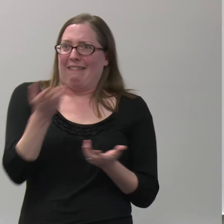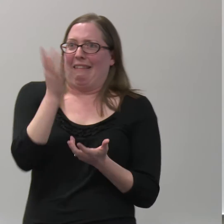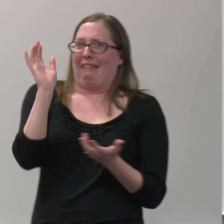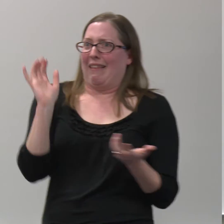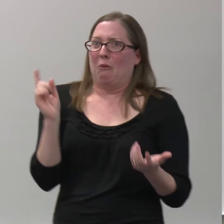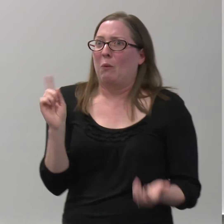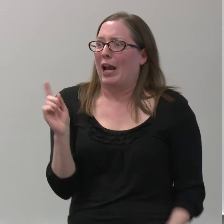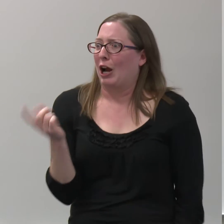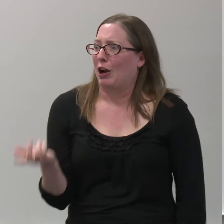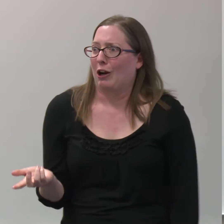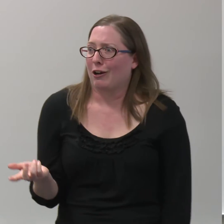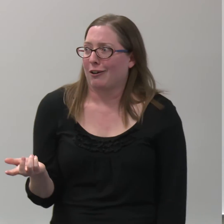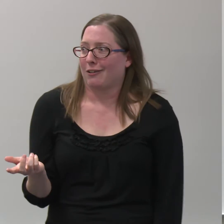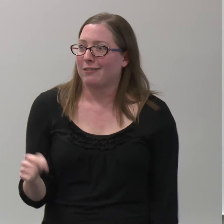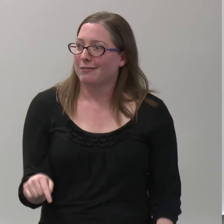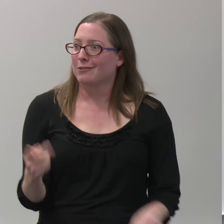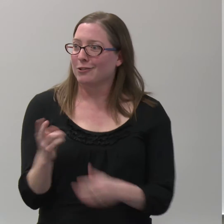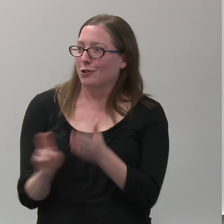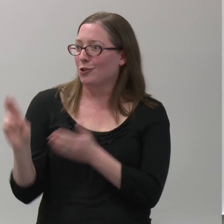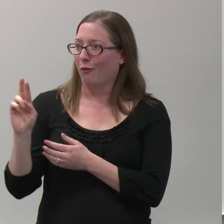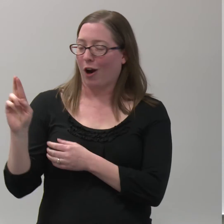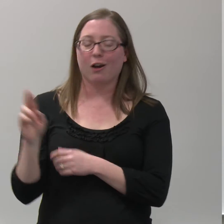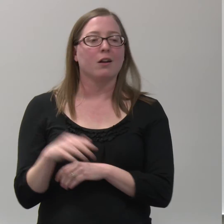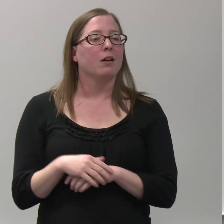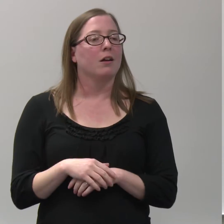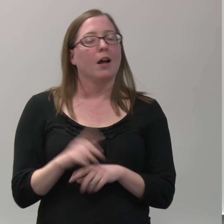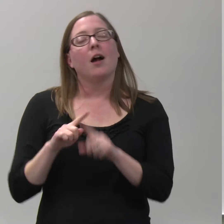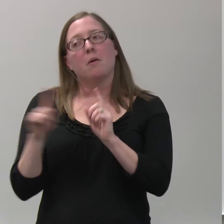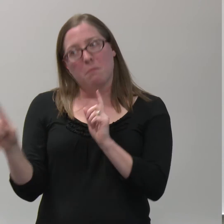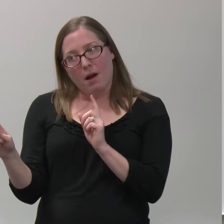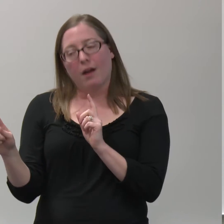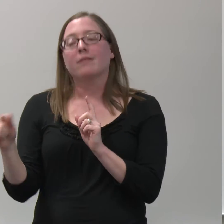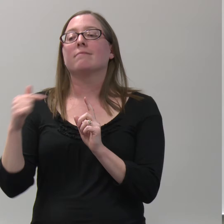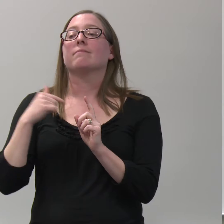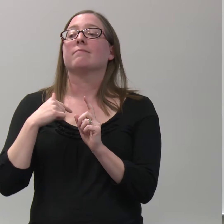and it seemed like it was a long ways away, but they made me a good offer, as well,